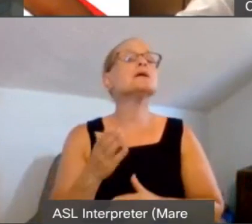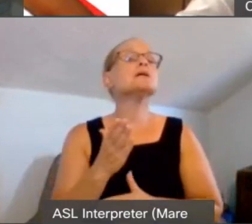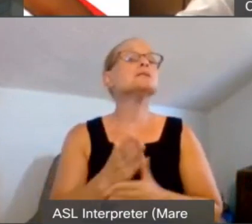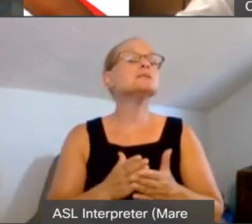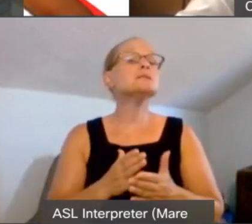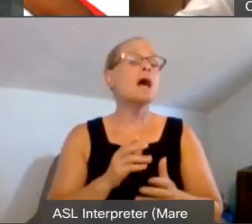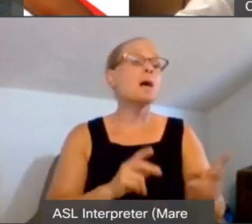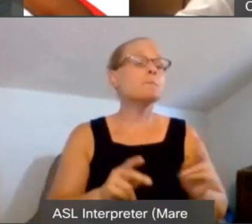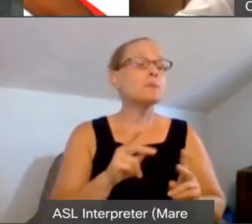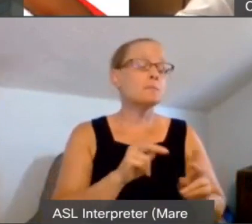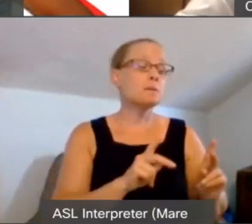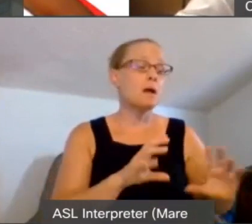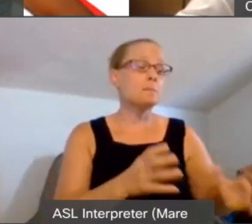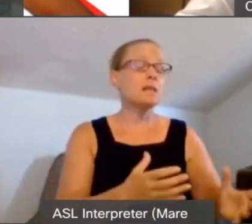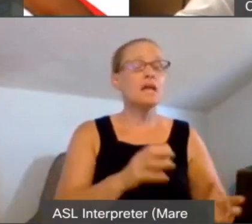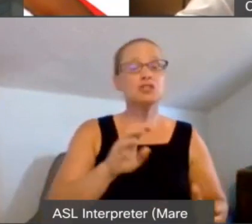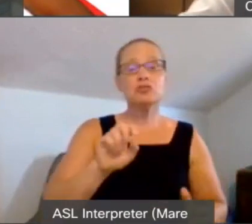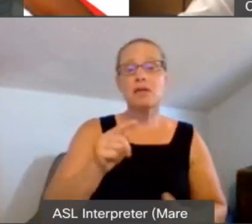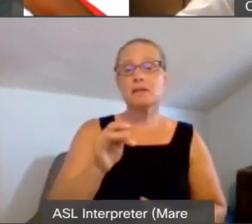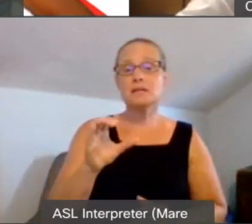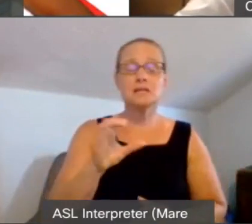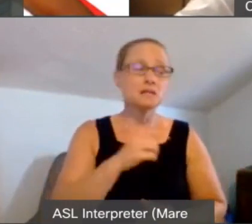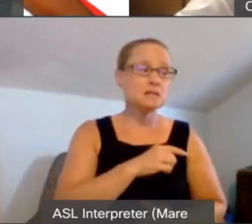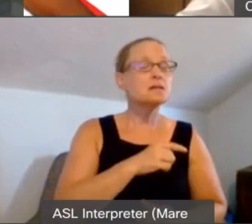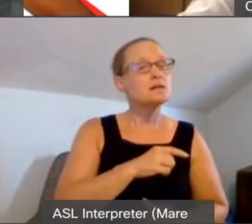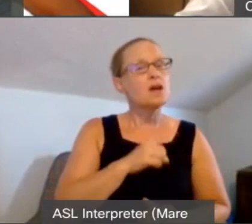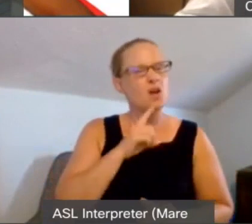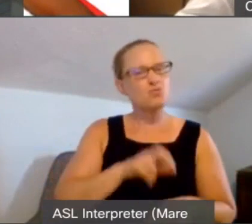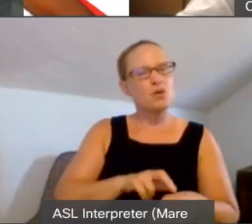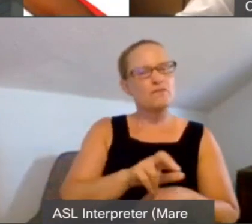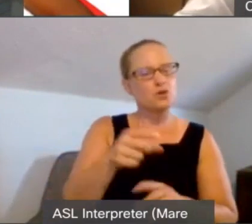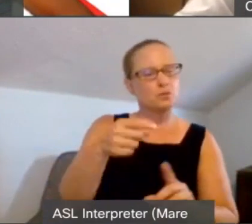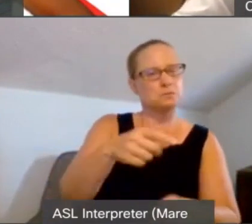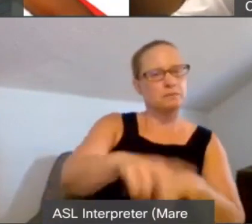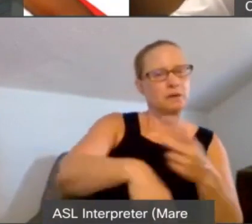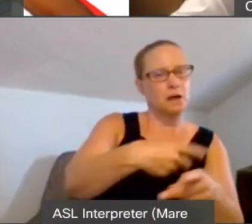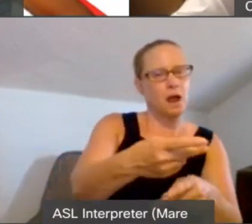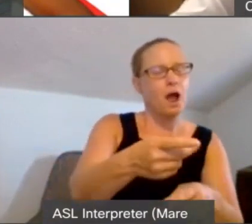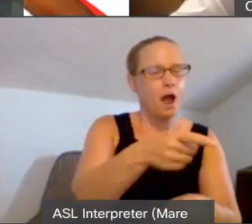But our job is to make sure that the people that sit like me that referring people to treatment courts